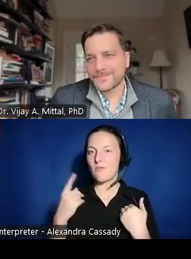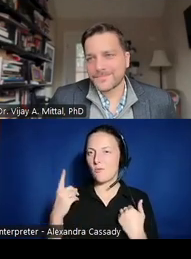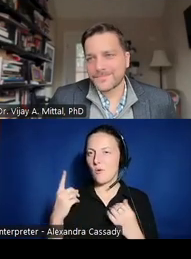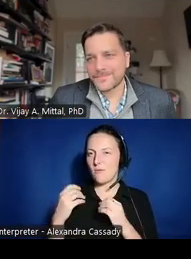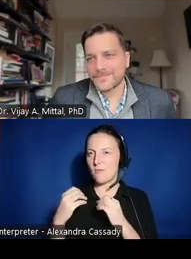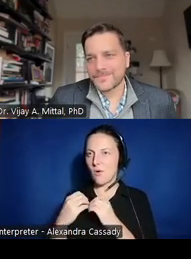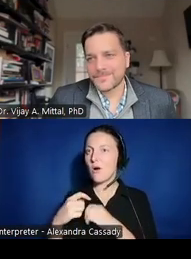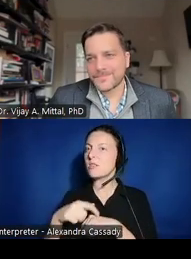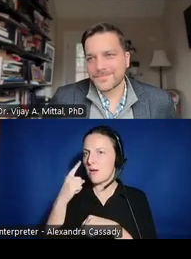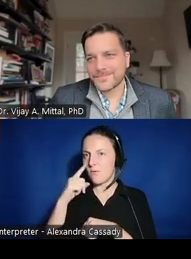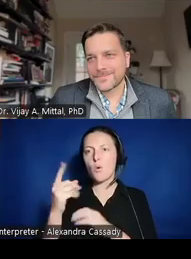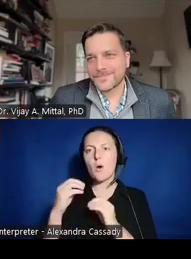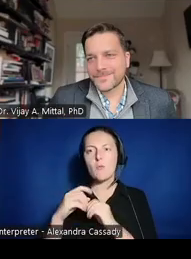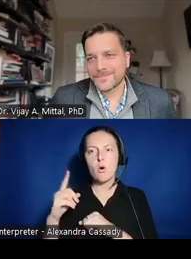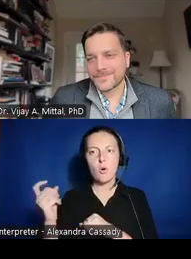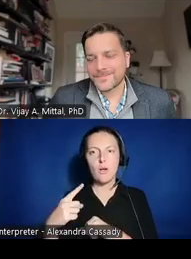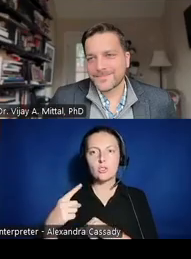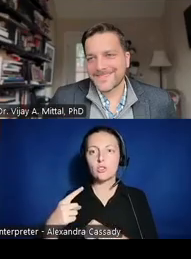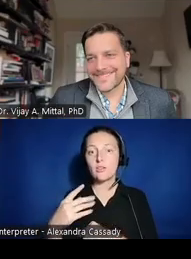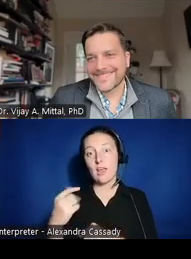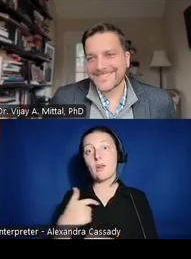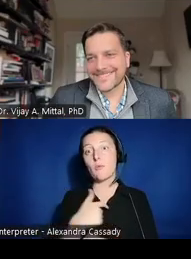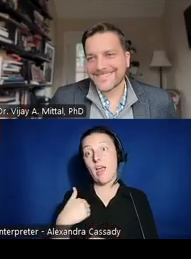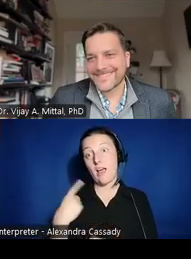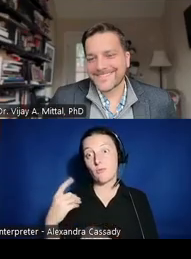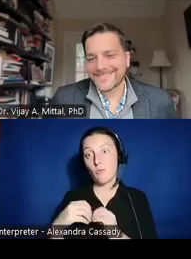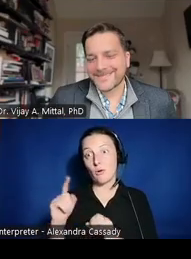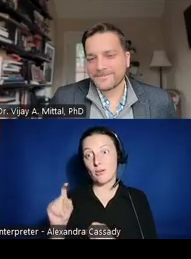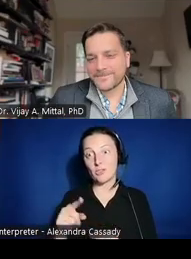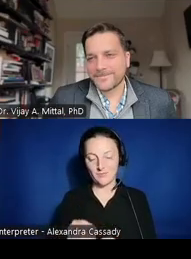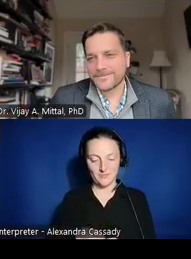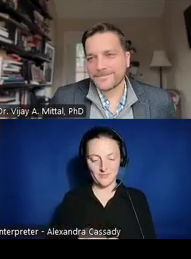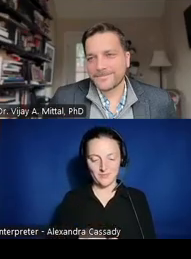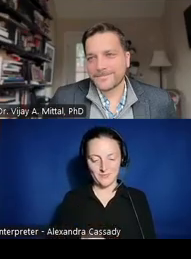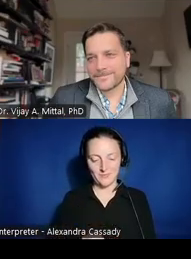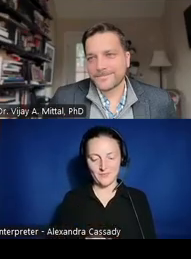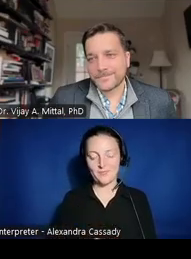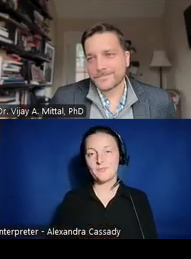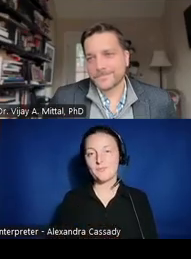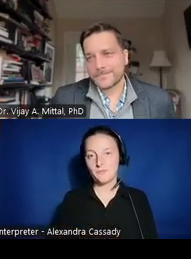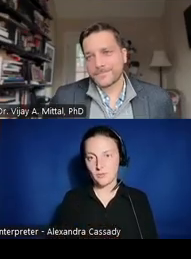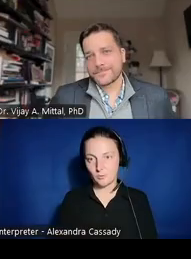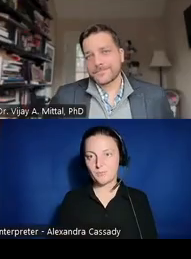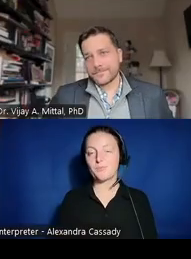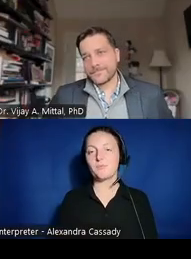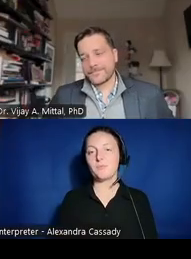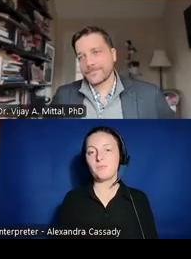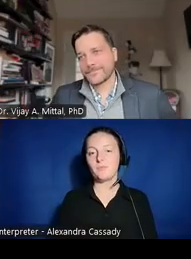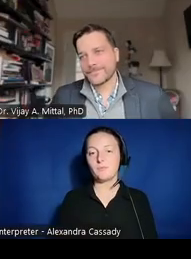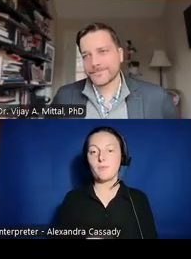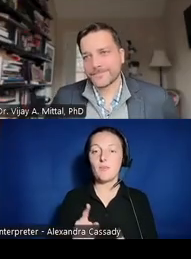question and we actually have one more question. So, this is first really great talk VJ. Thanks.